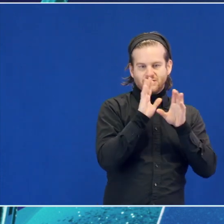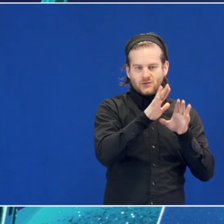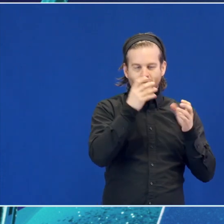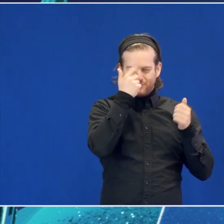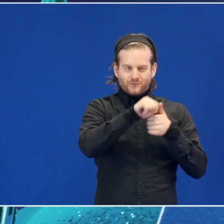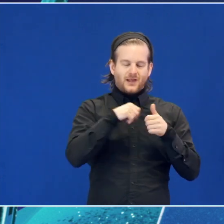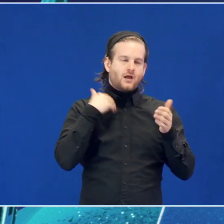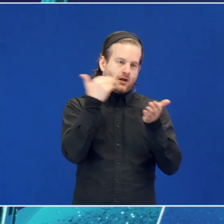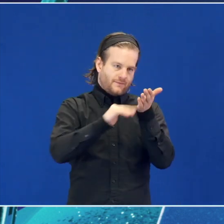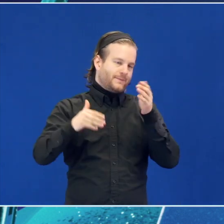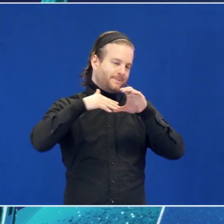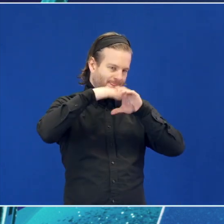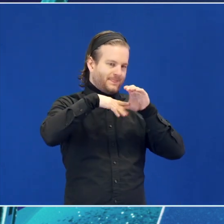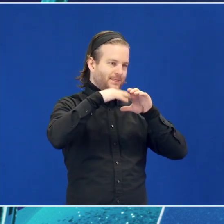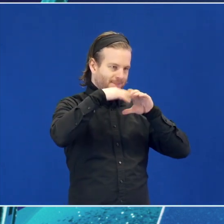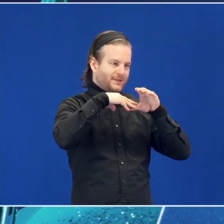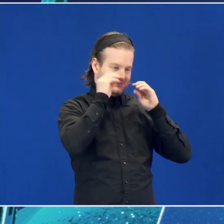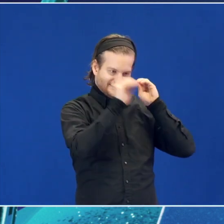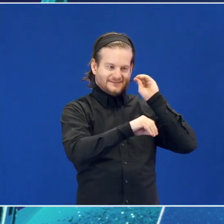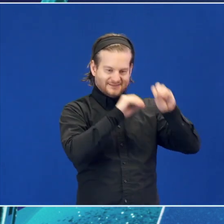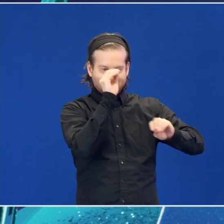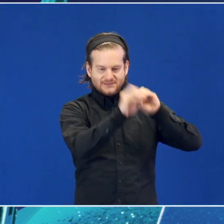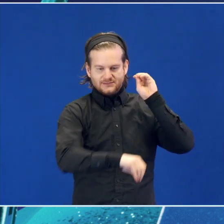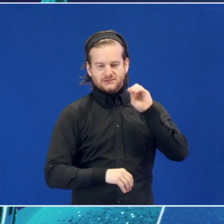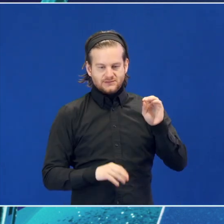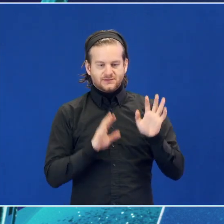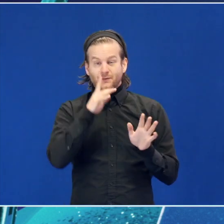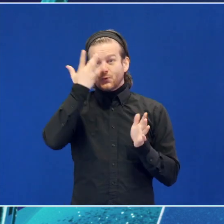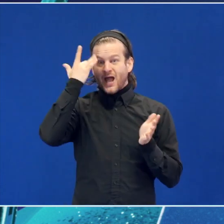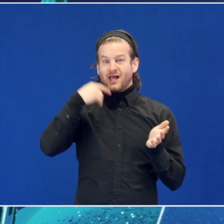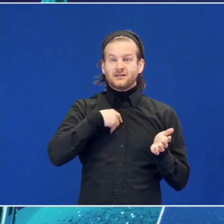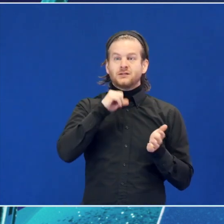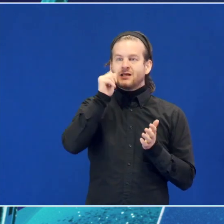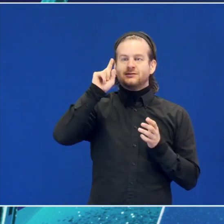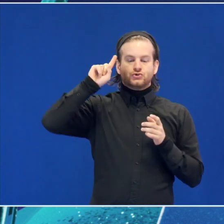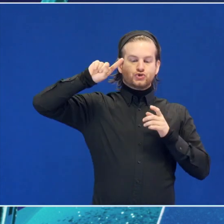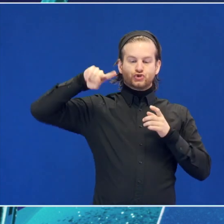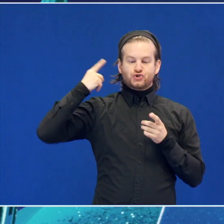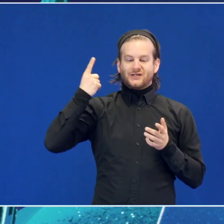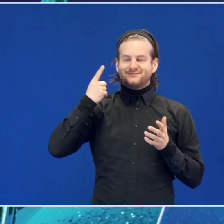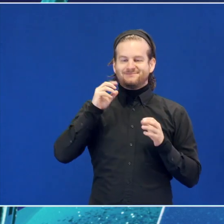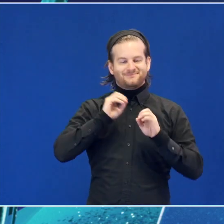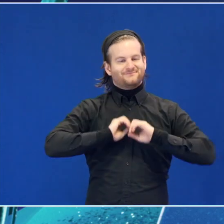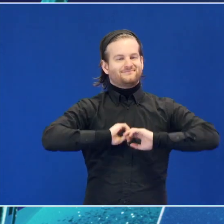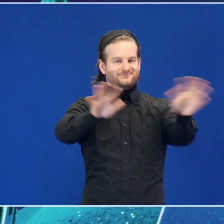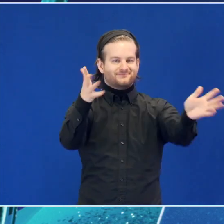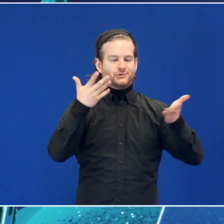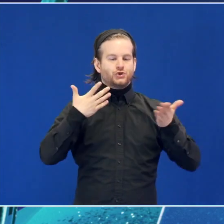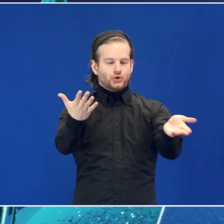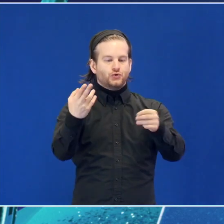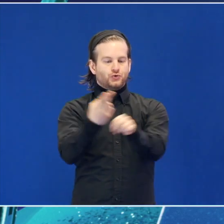and file front-end developer has to go through and is thinking about on a day-to-day basis. And it's not very much